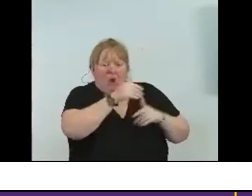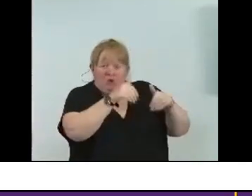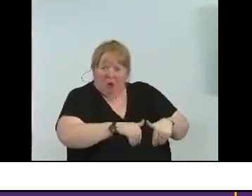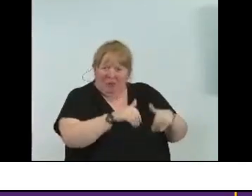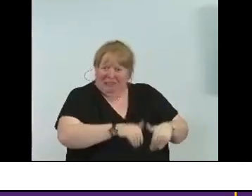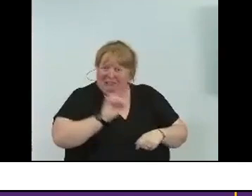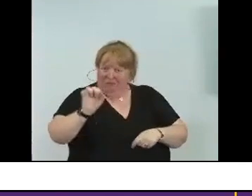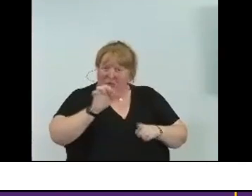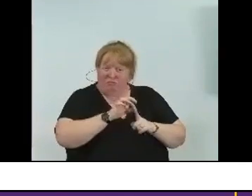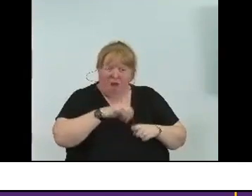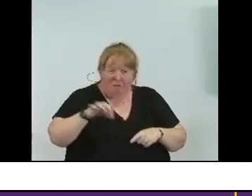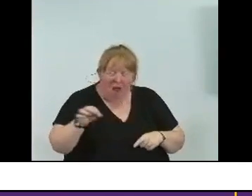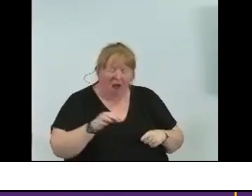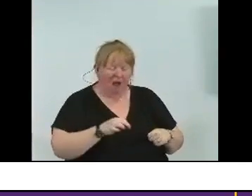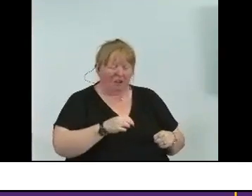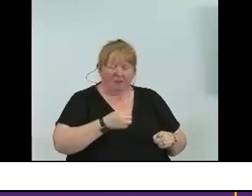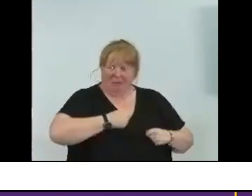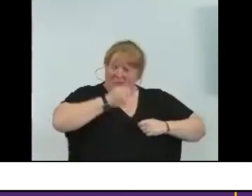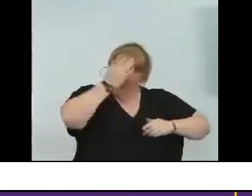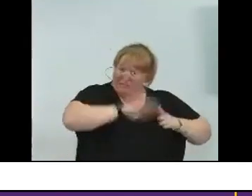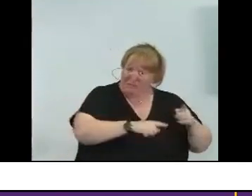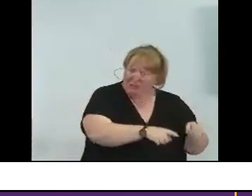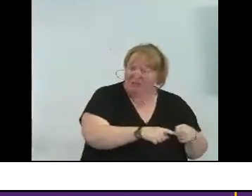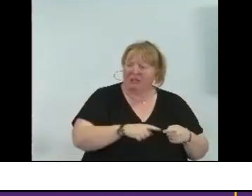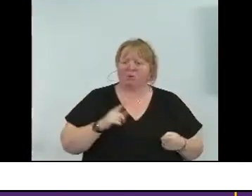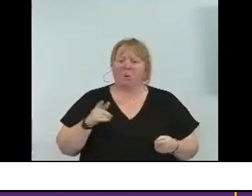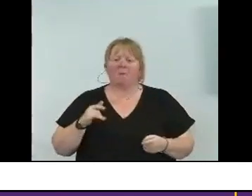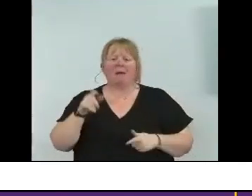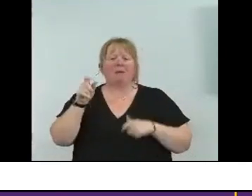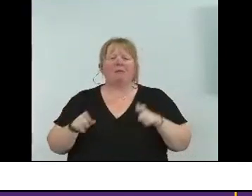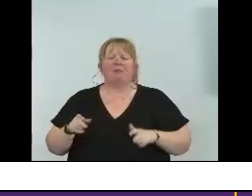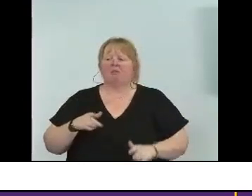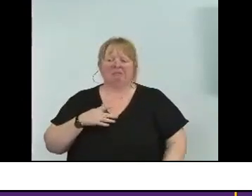Or I don't shop in your stores. Let's be honest because you know, I don't